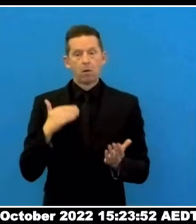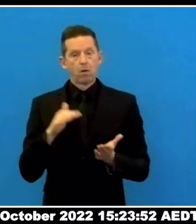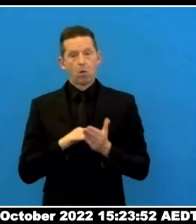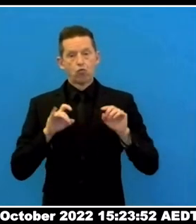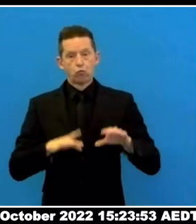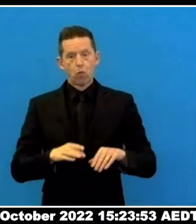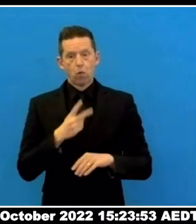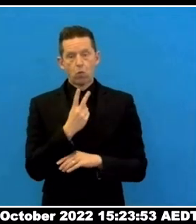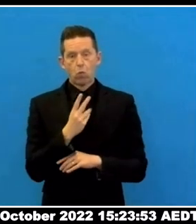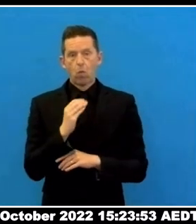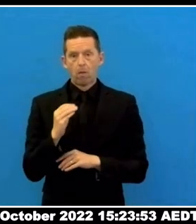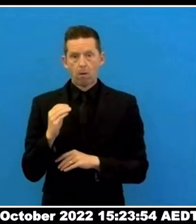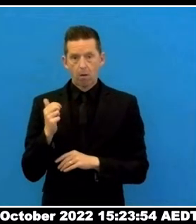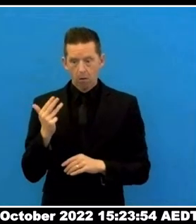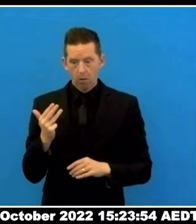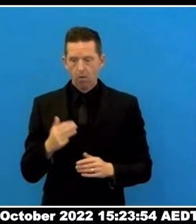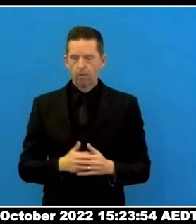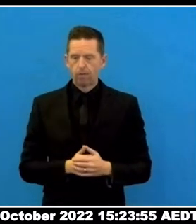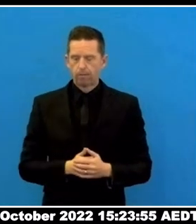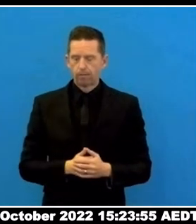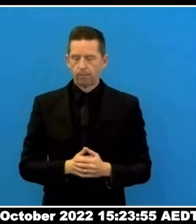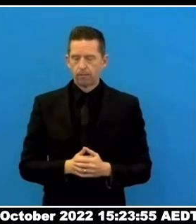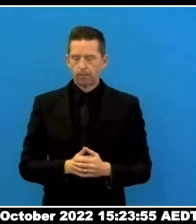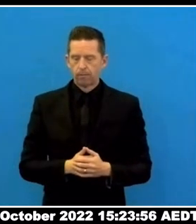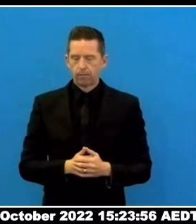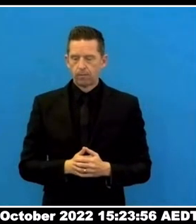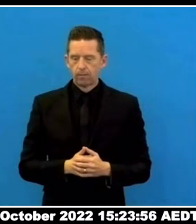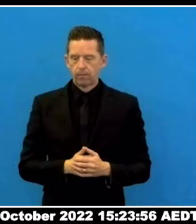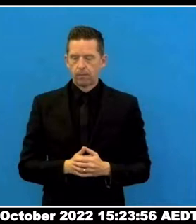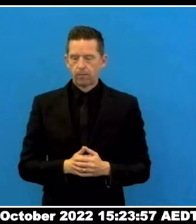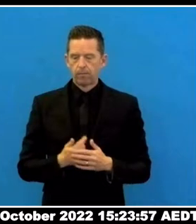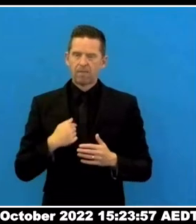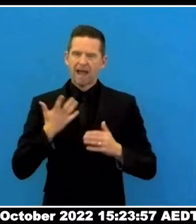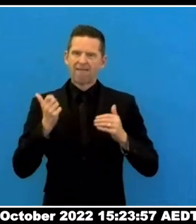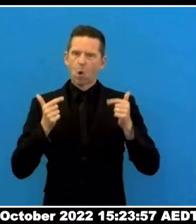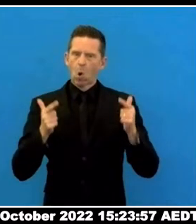since then I did went through a lot of faced a lot of challenges.